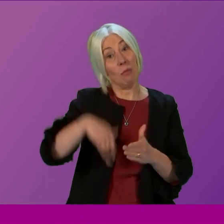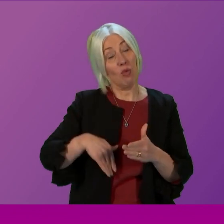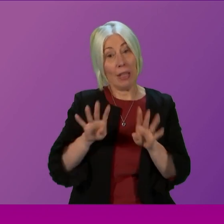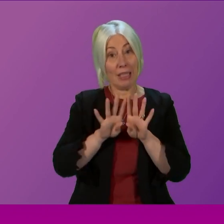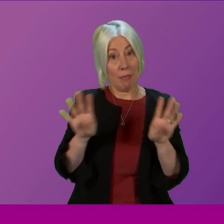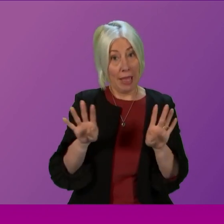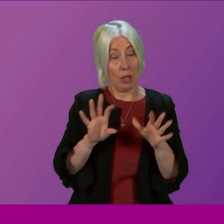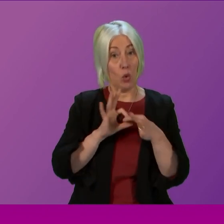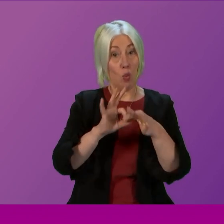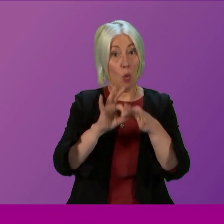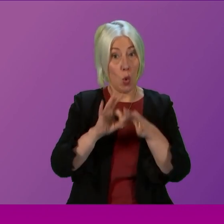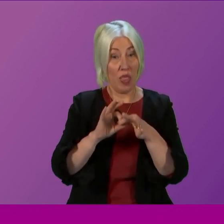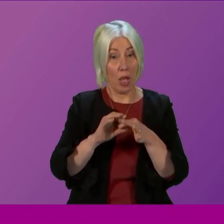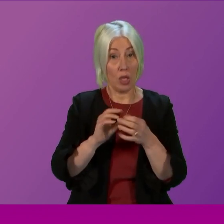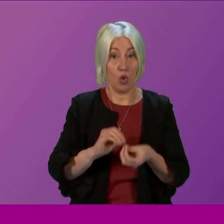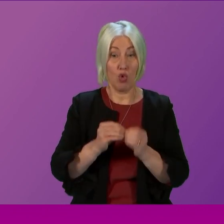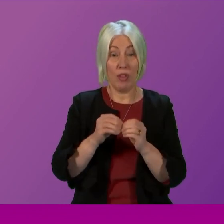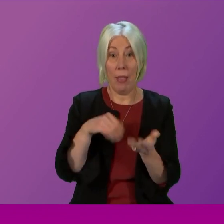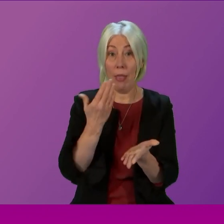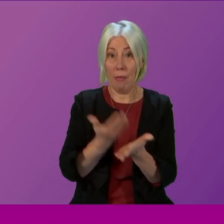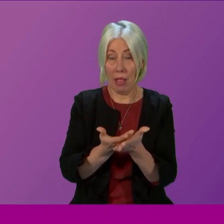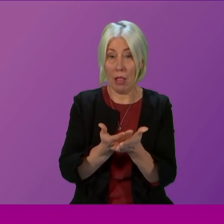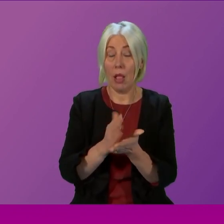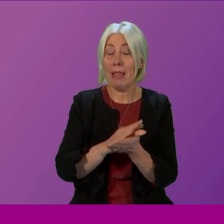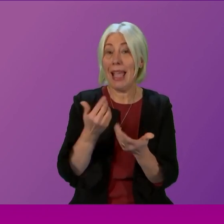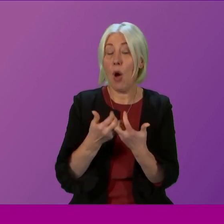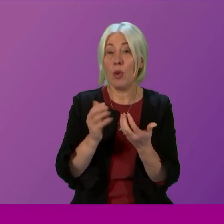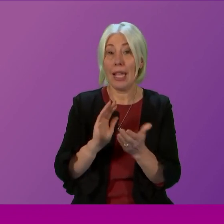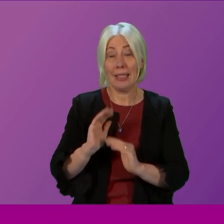co-design key elements of the bill’s development. That will include delivering a consultation paper